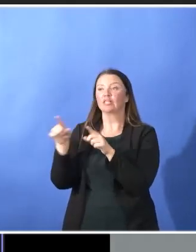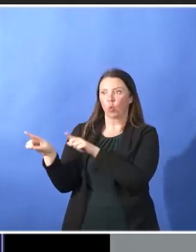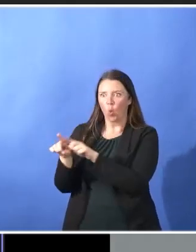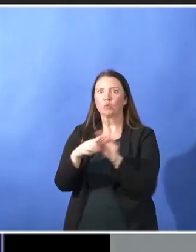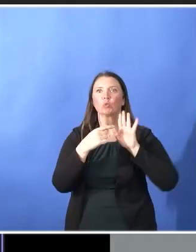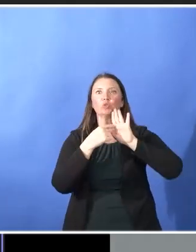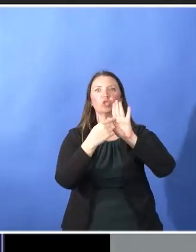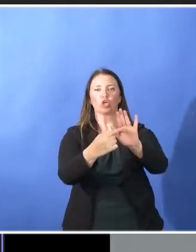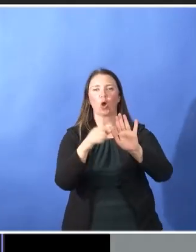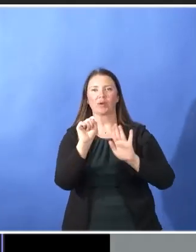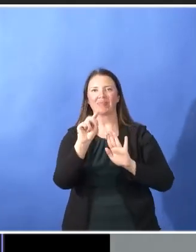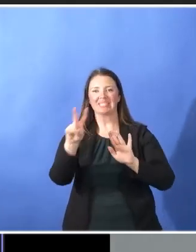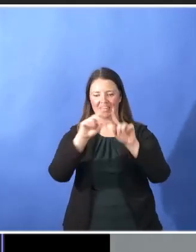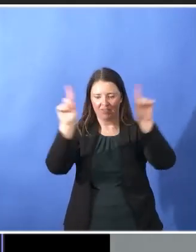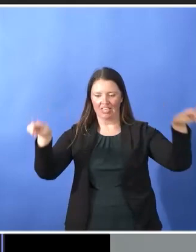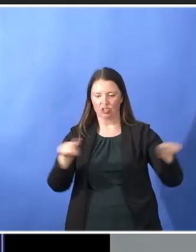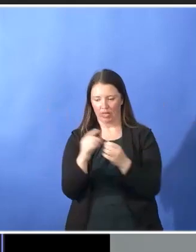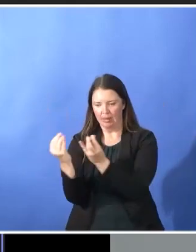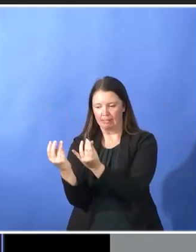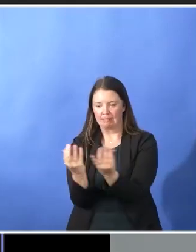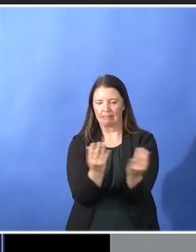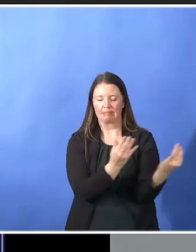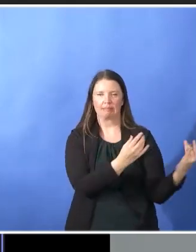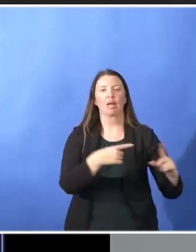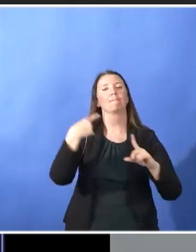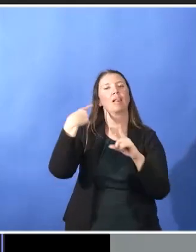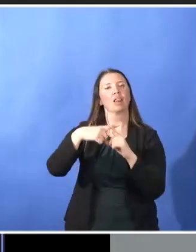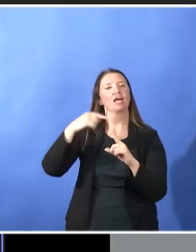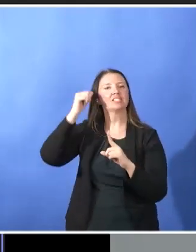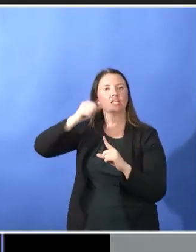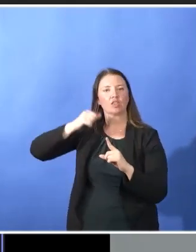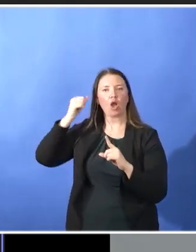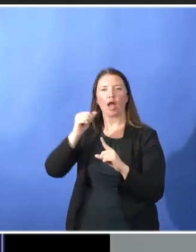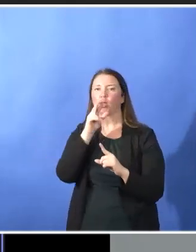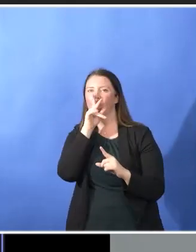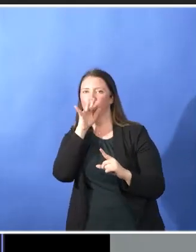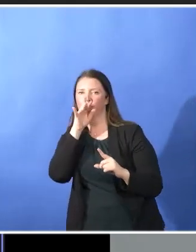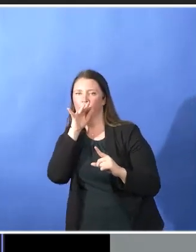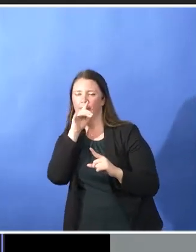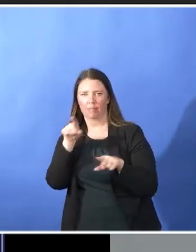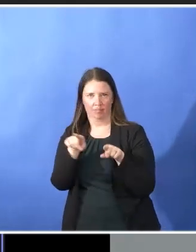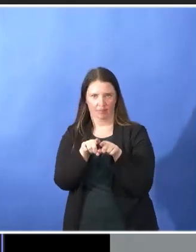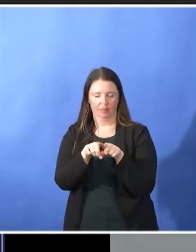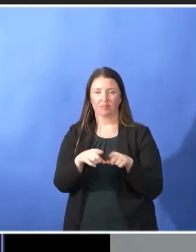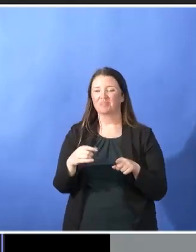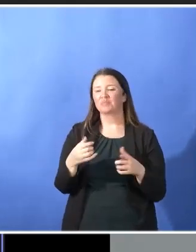AF AND HARD OF HEARING INDIVIDUALS. EVEN IF NOT ALL AGENCIES ARE USING THE CAP FORMAT YES, IT'S